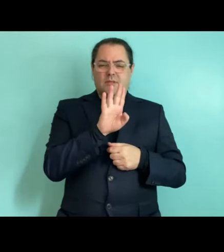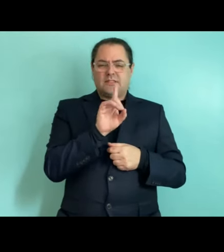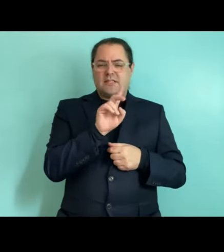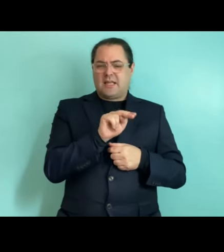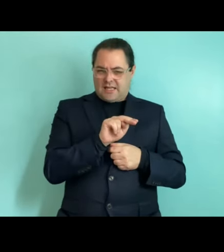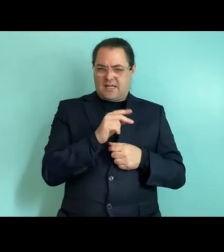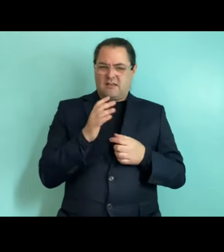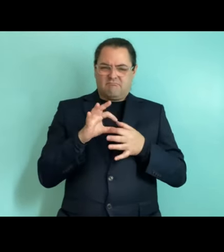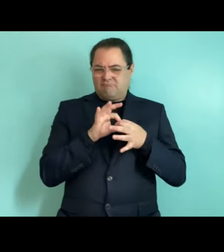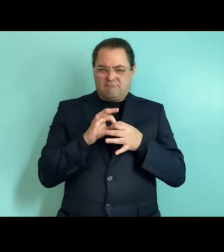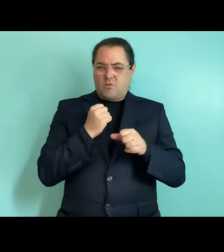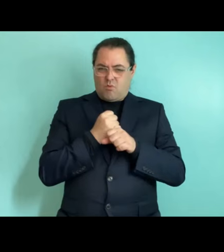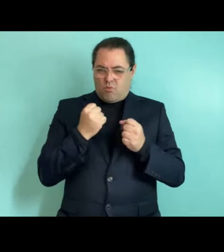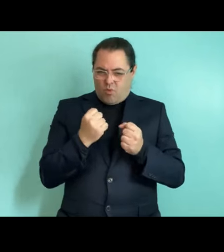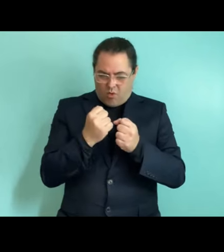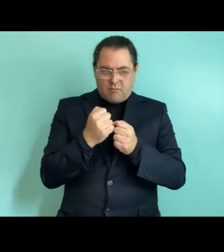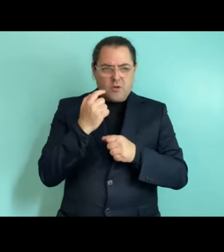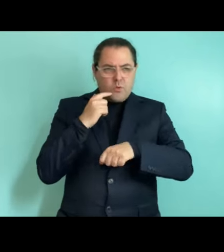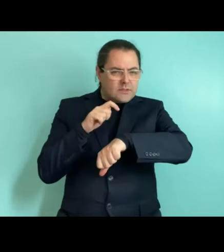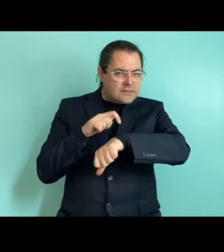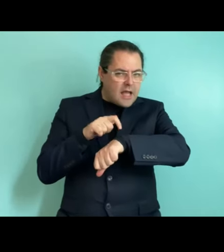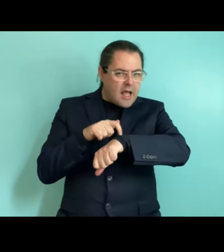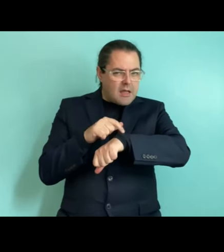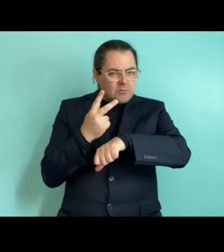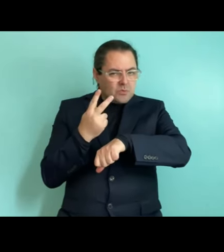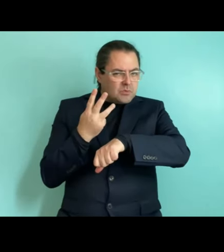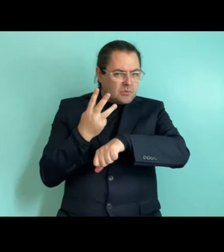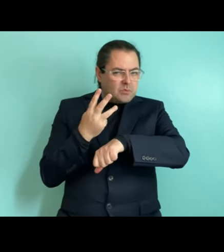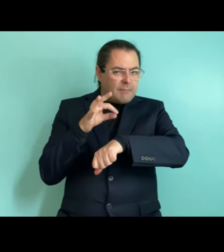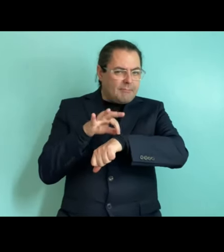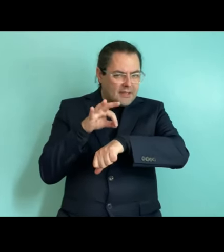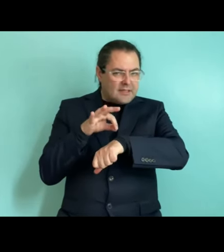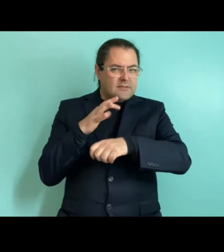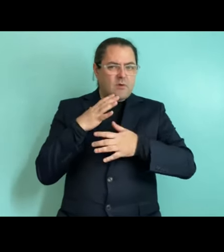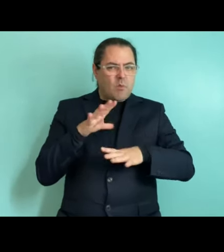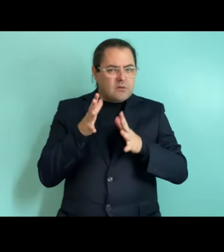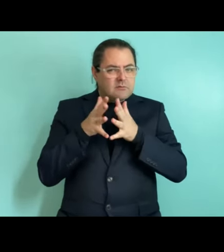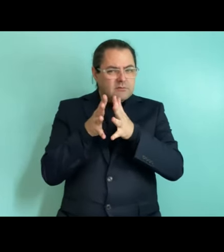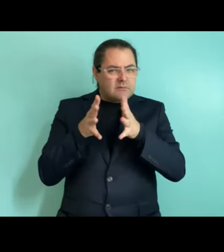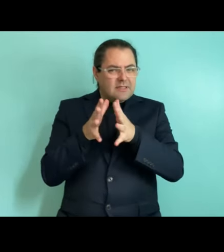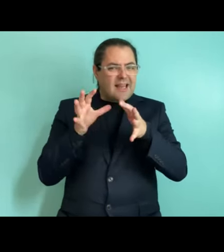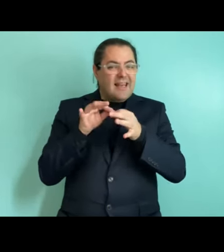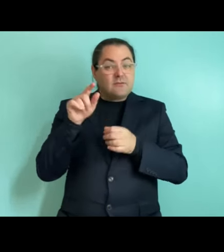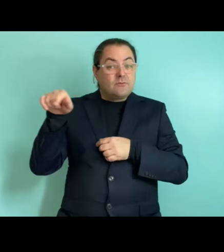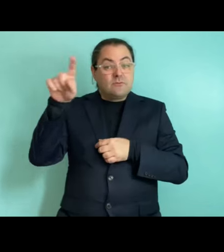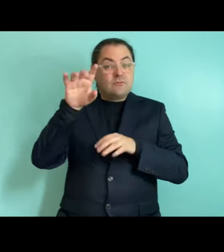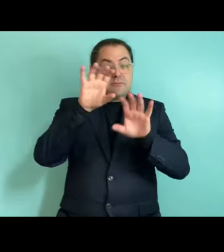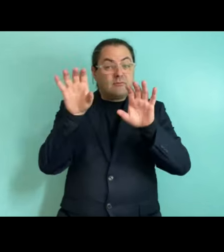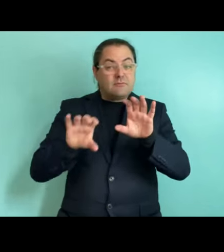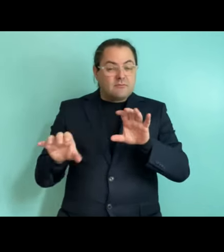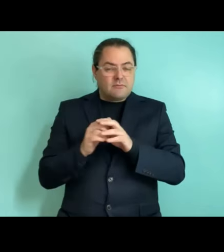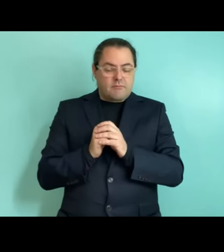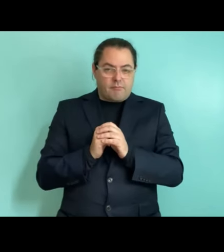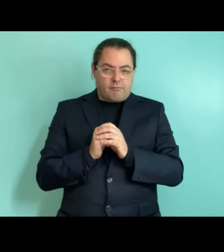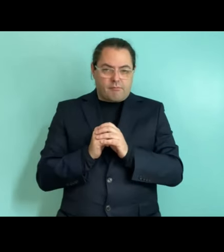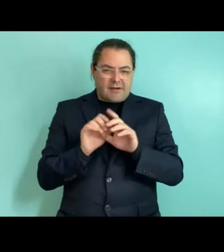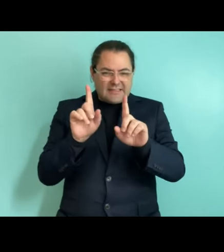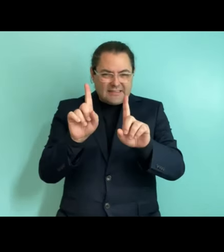allow me to use my next few minutes to talk to the clips online on Kalia about Mr.